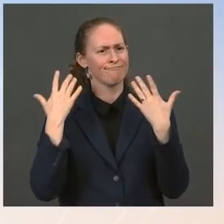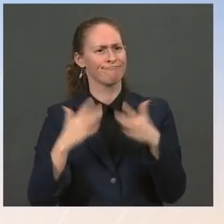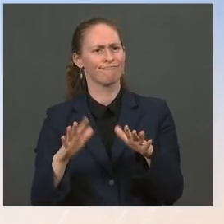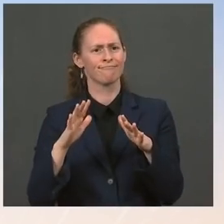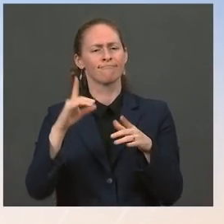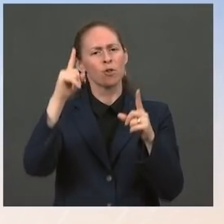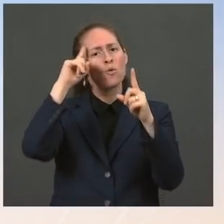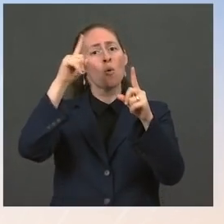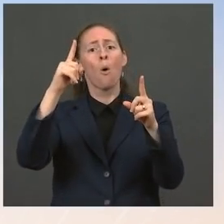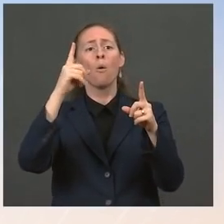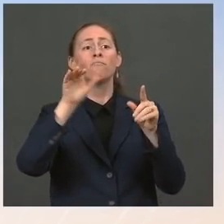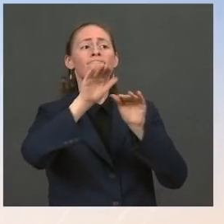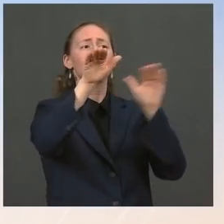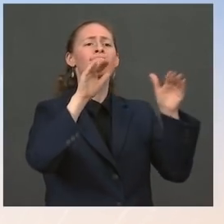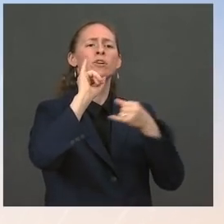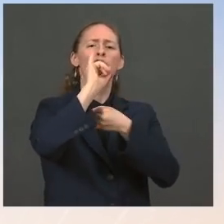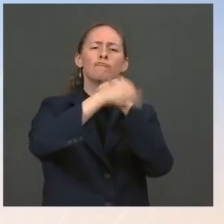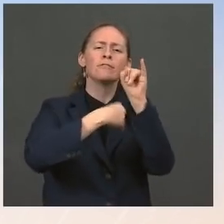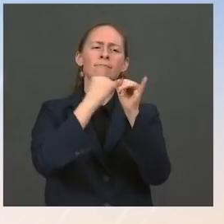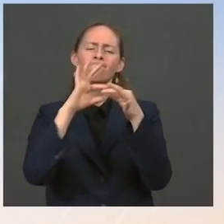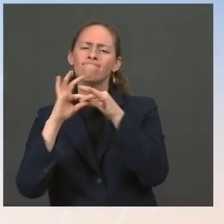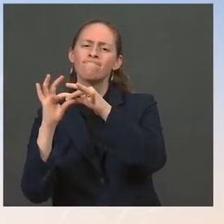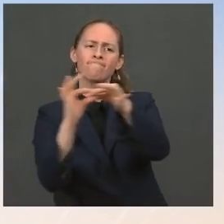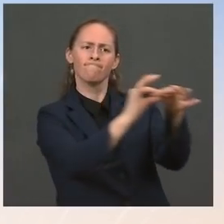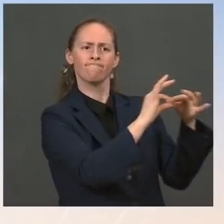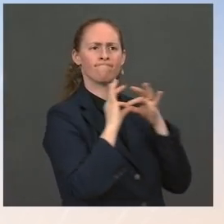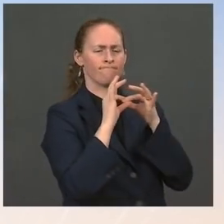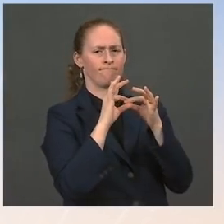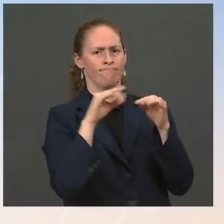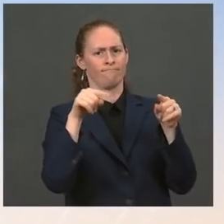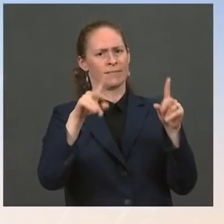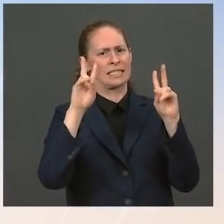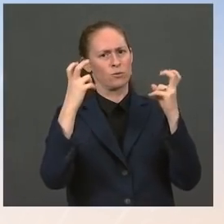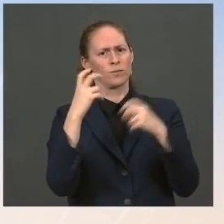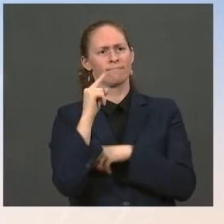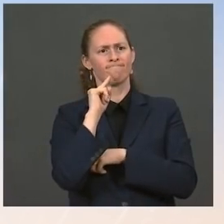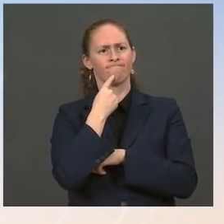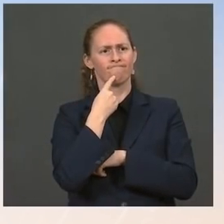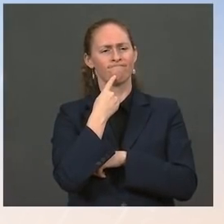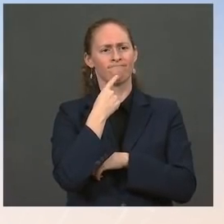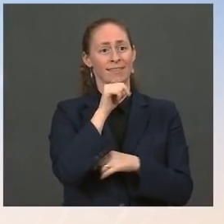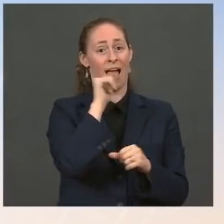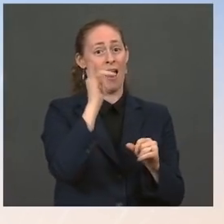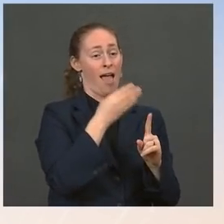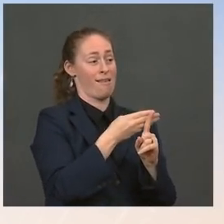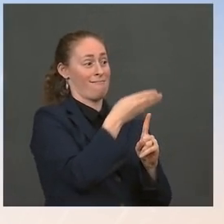to address this issue, unlike his predecessors. But I'd have to talk to our legislative team